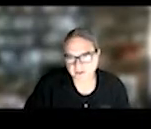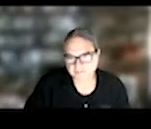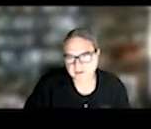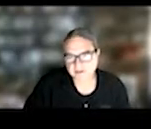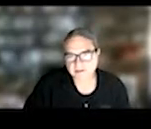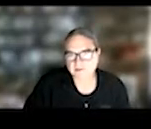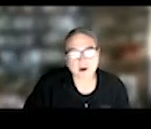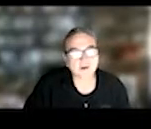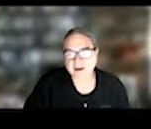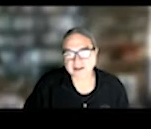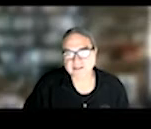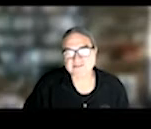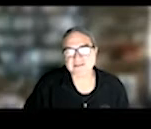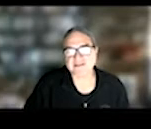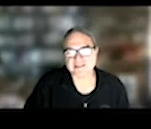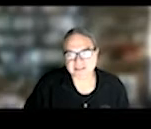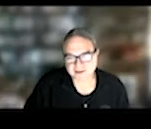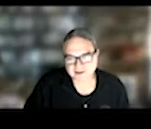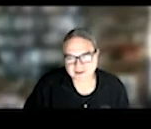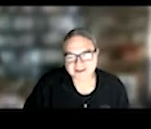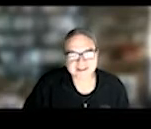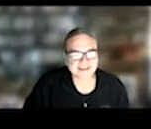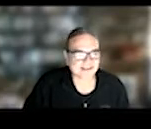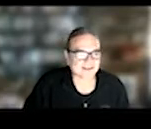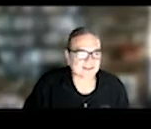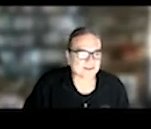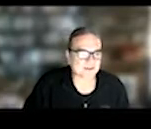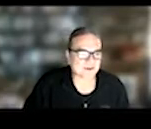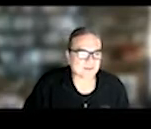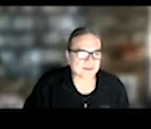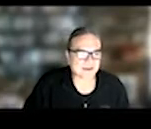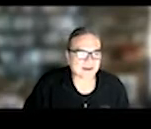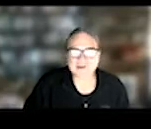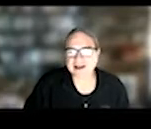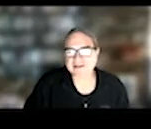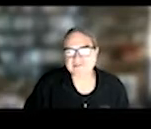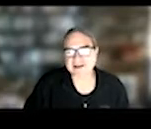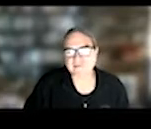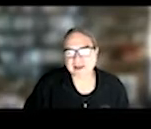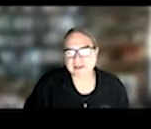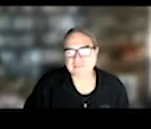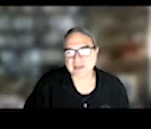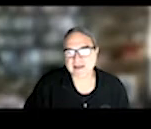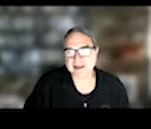there are no IHS facilities here and the closest one would be an hour and a half drive away and I